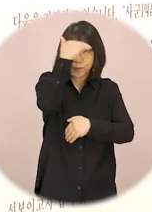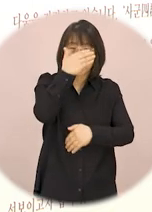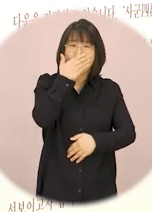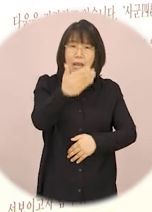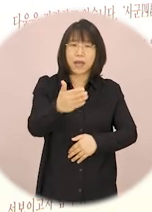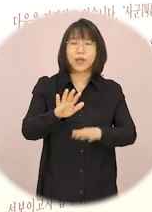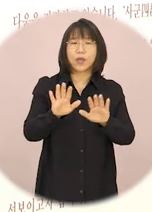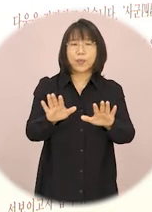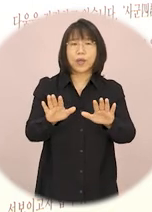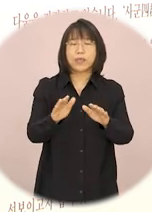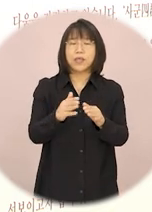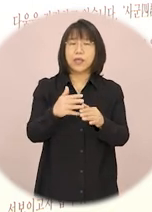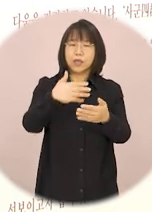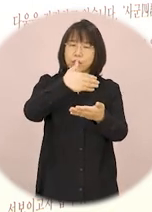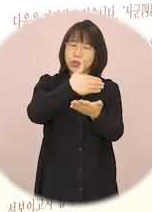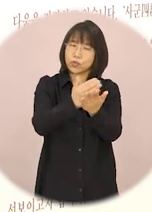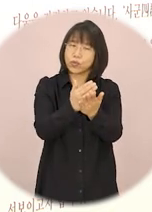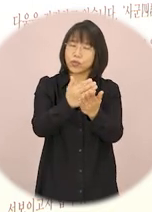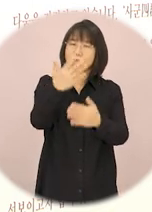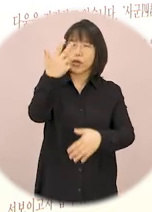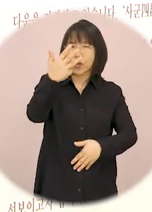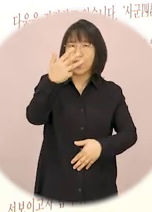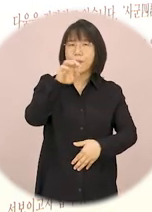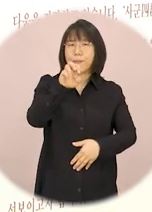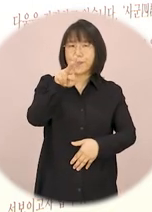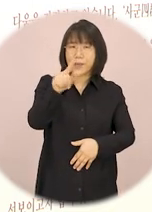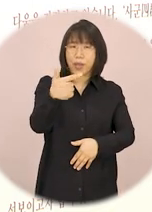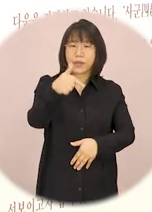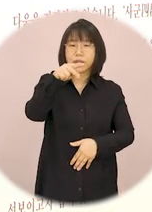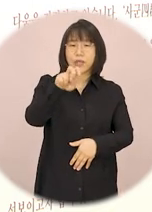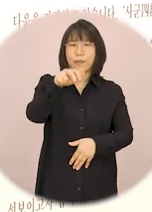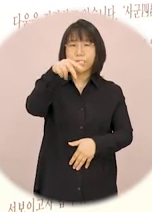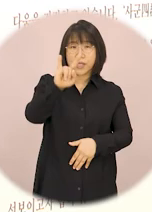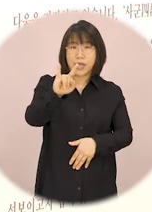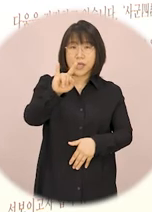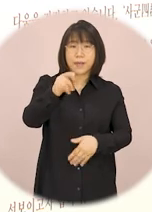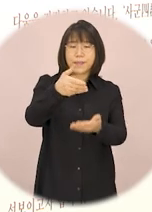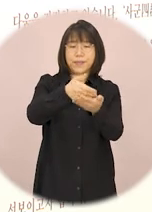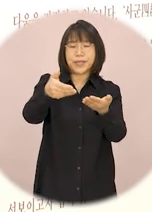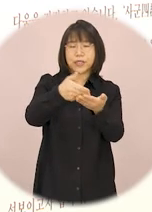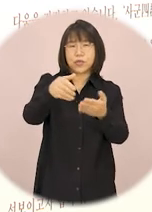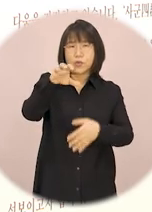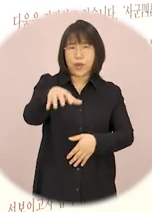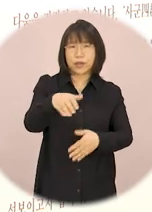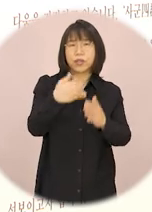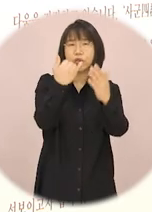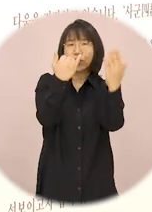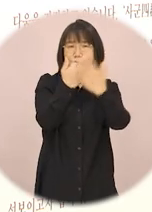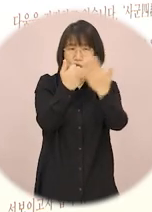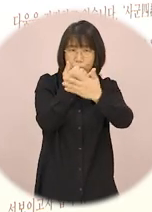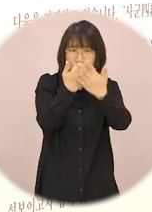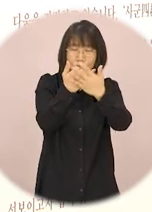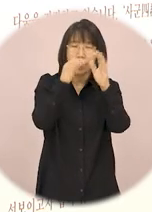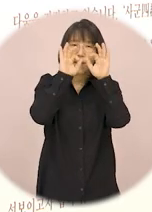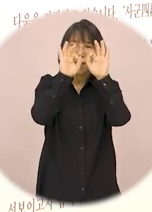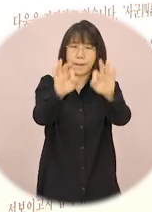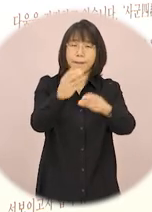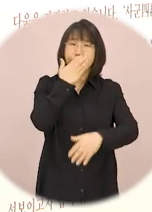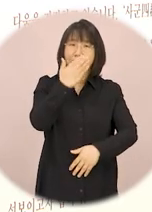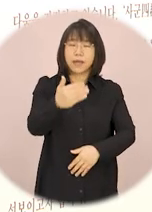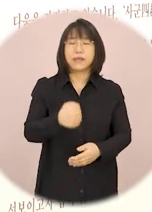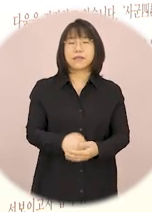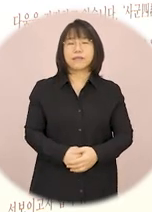Gyeomjae Jeongseon Museum YouTube channel until December, focusing on the museum's special exhibition.